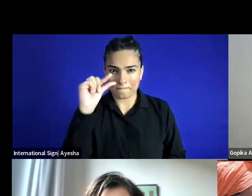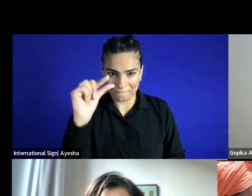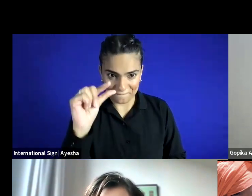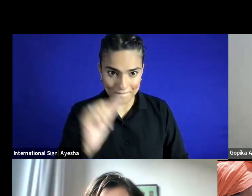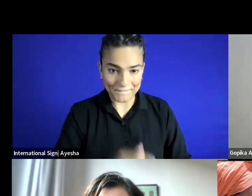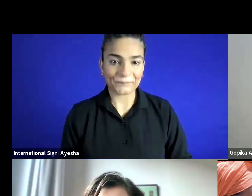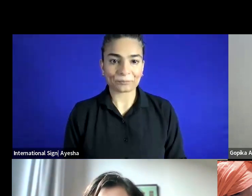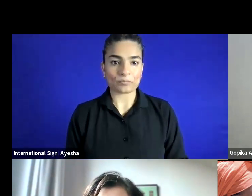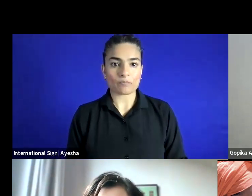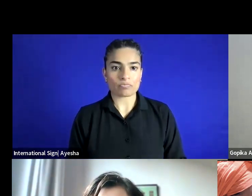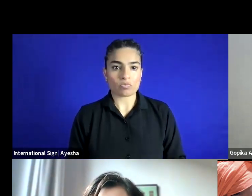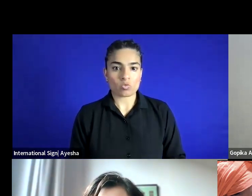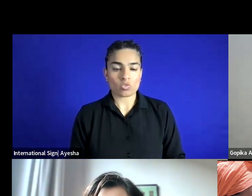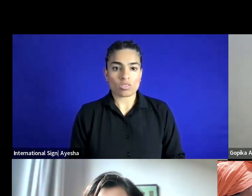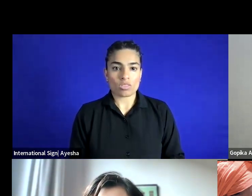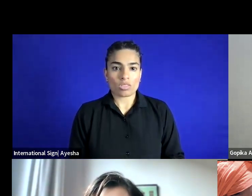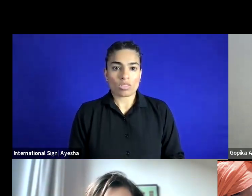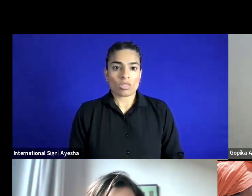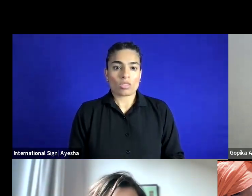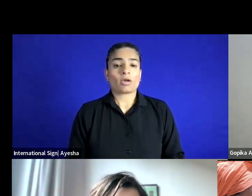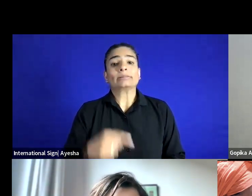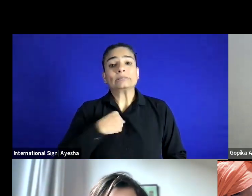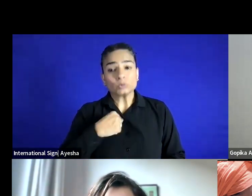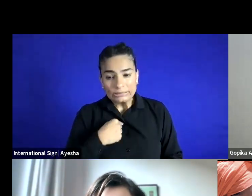do our best to take care of folks and to,